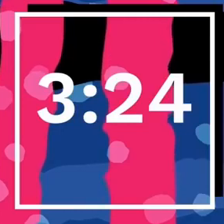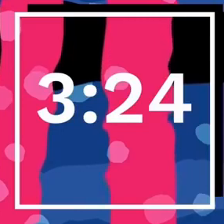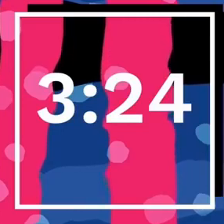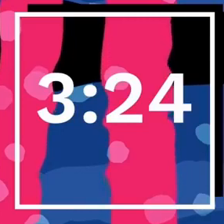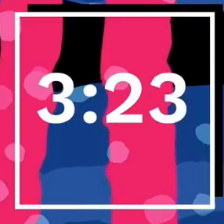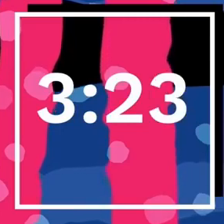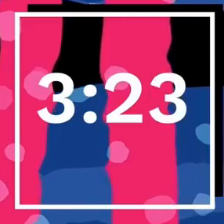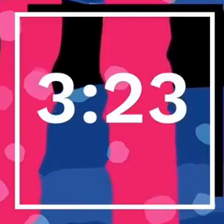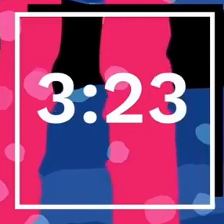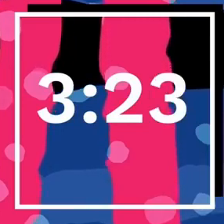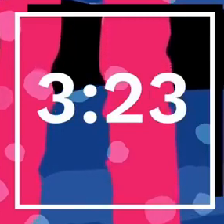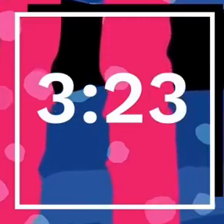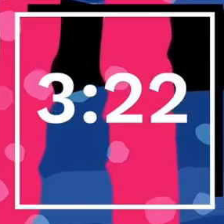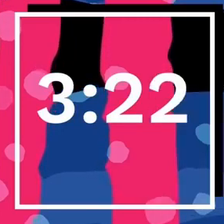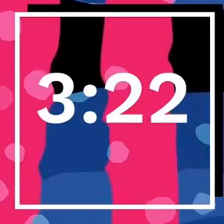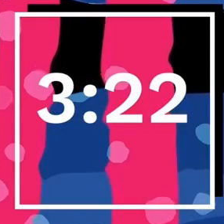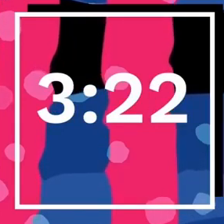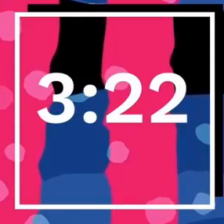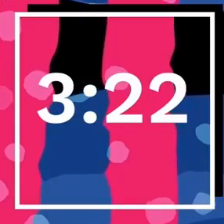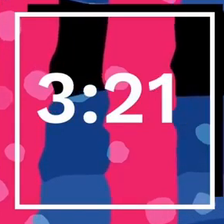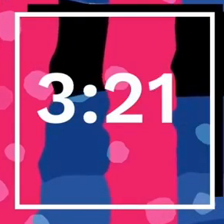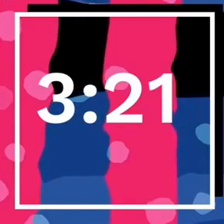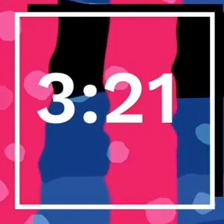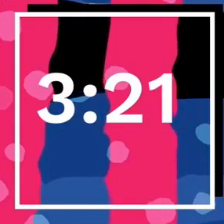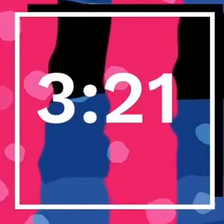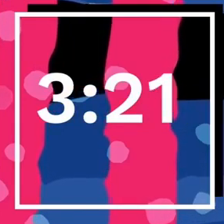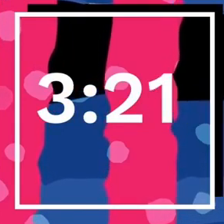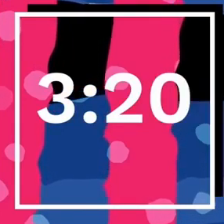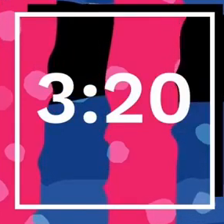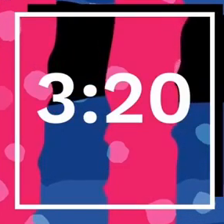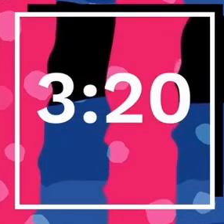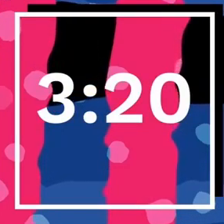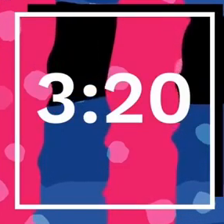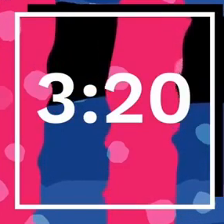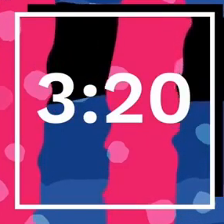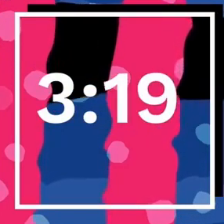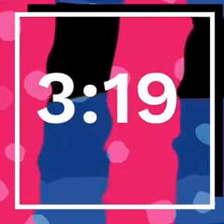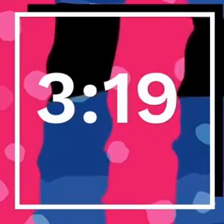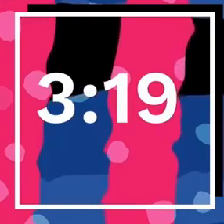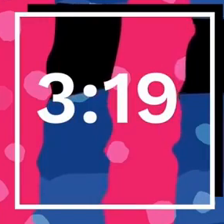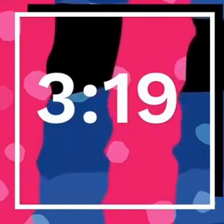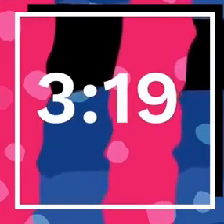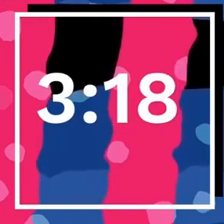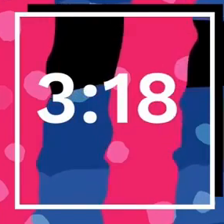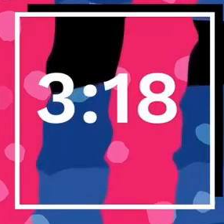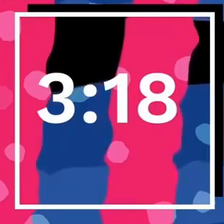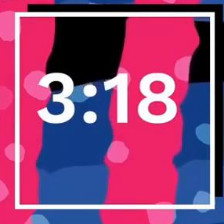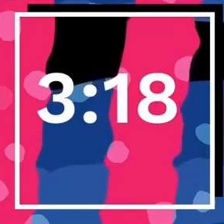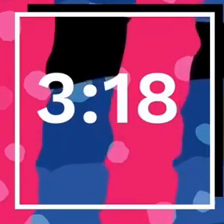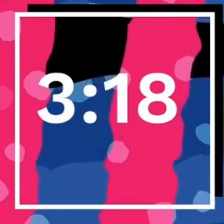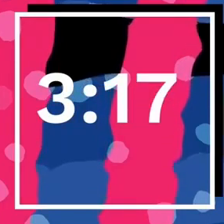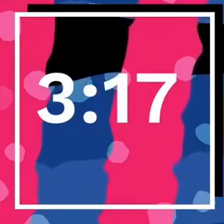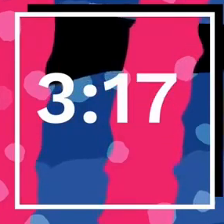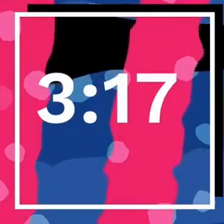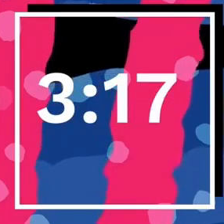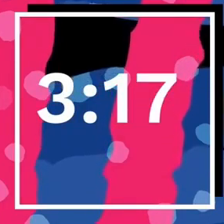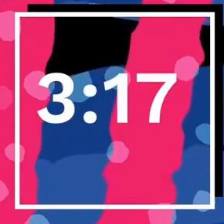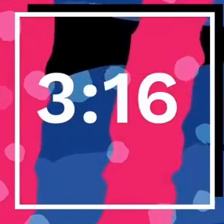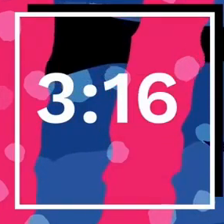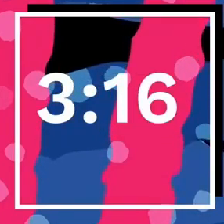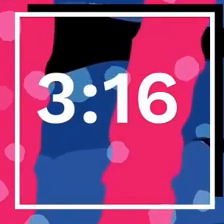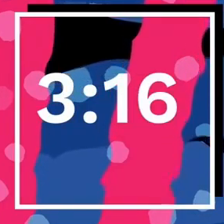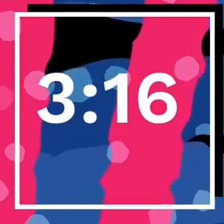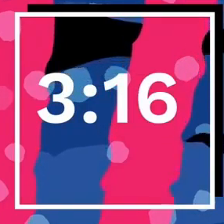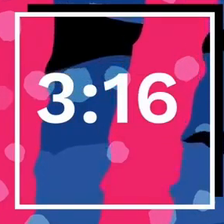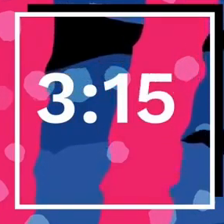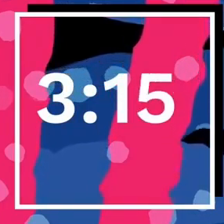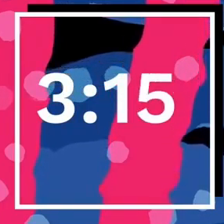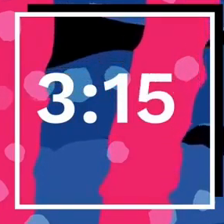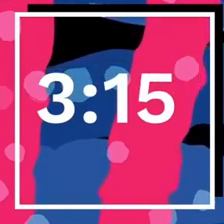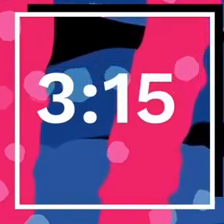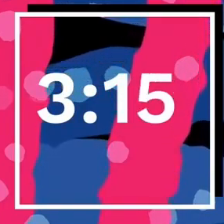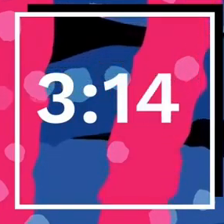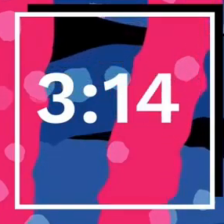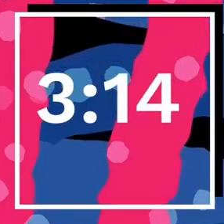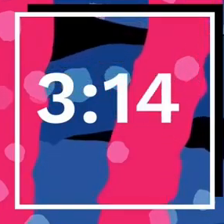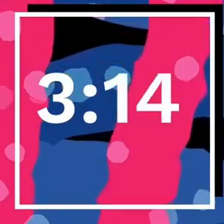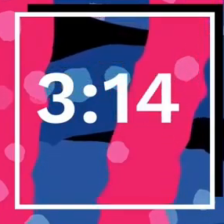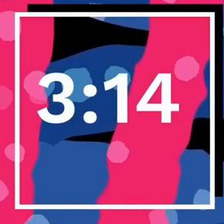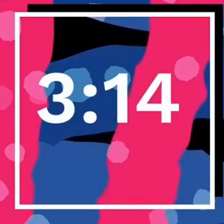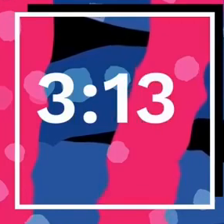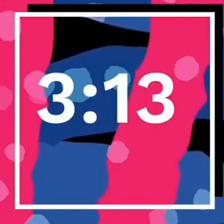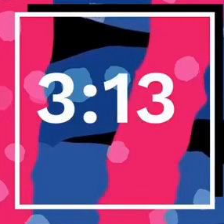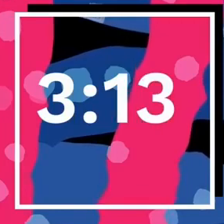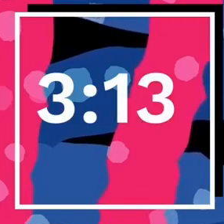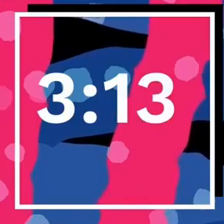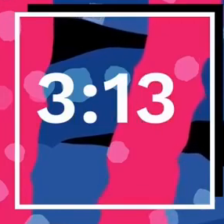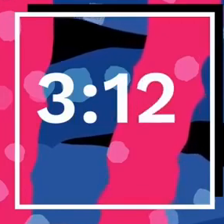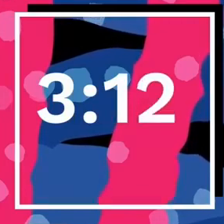CHILD POVERTY LEVEL IN AMERICA